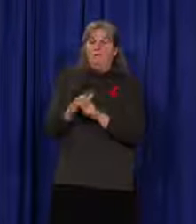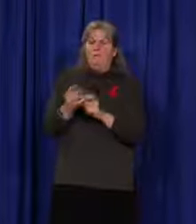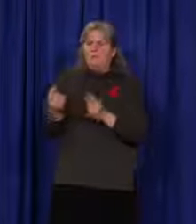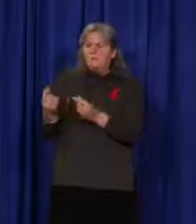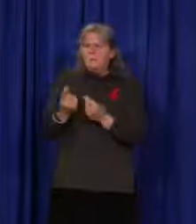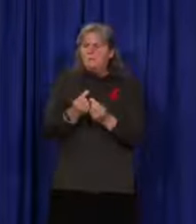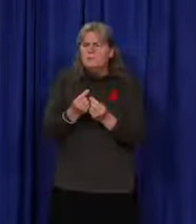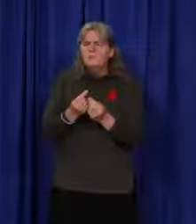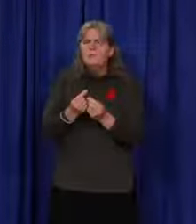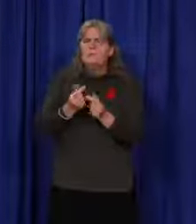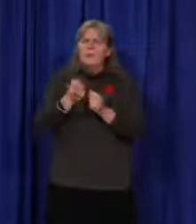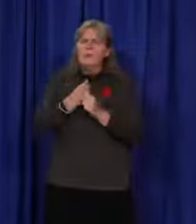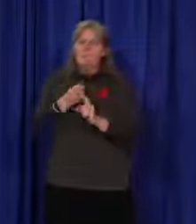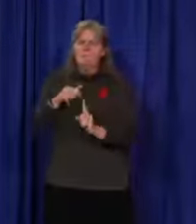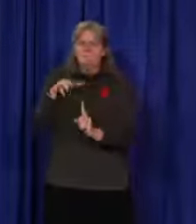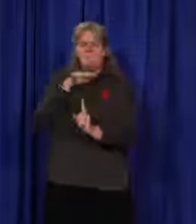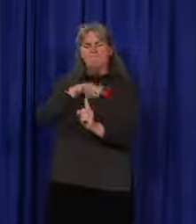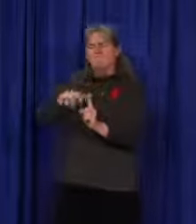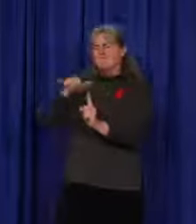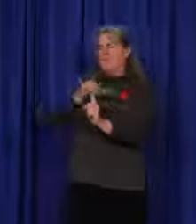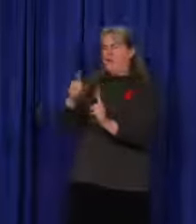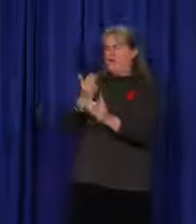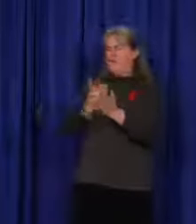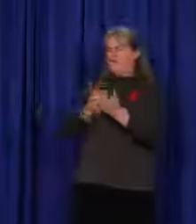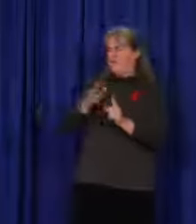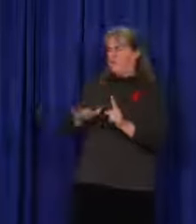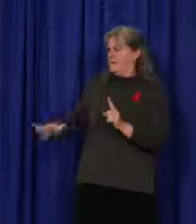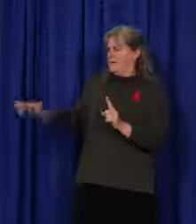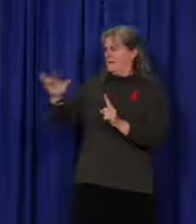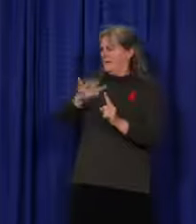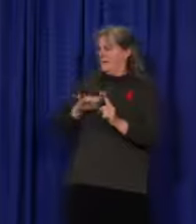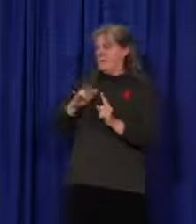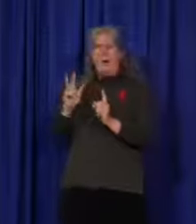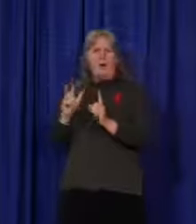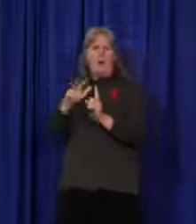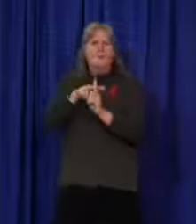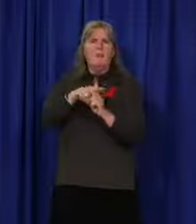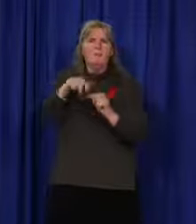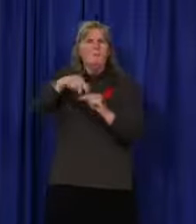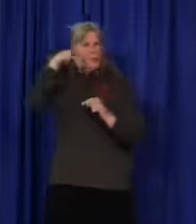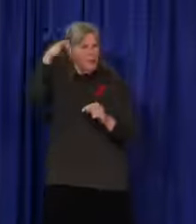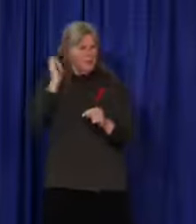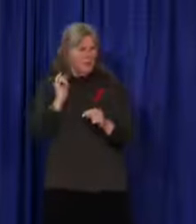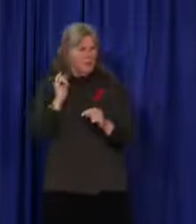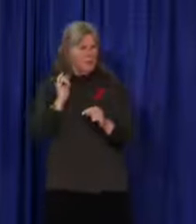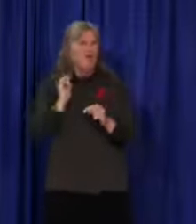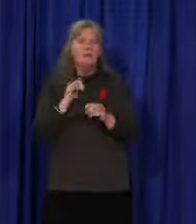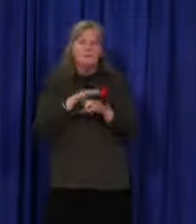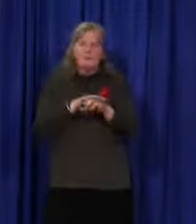So far, so good. However, it is inevitable that we will from time to time see